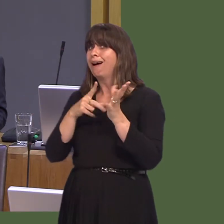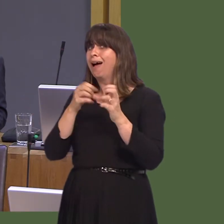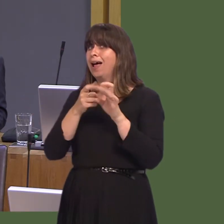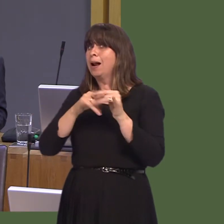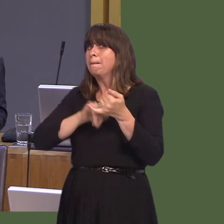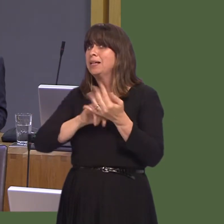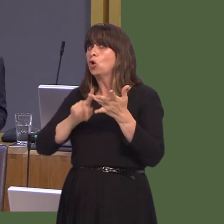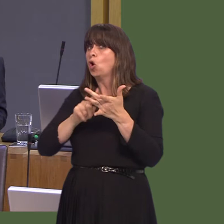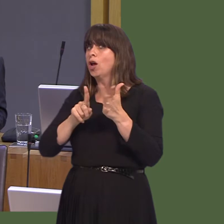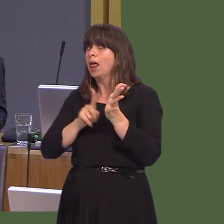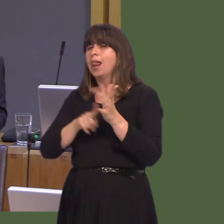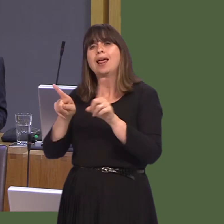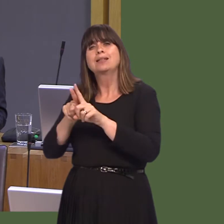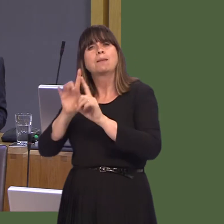cannabis oil like Billy Caldwell.